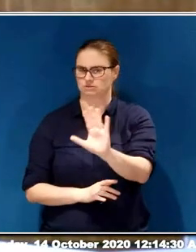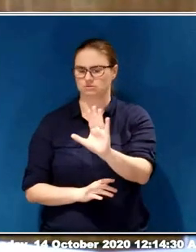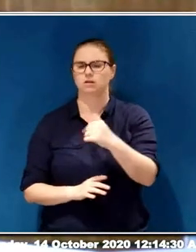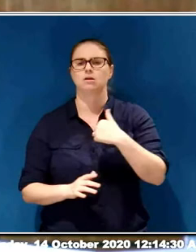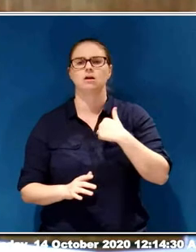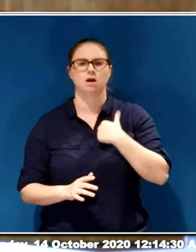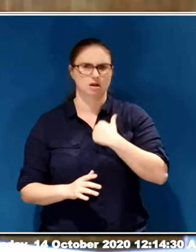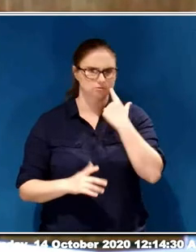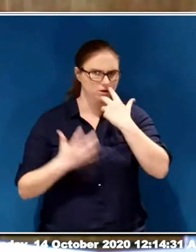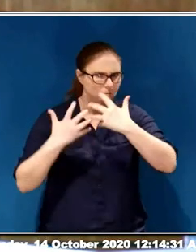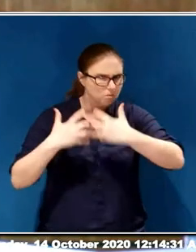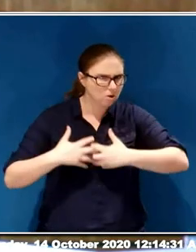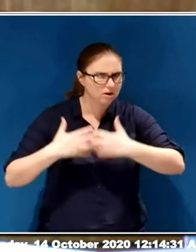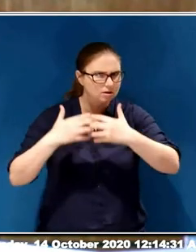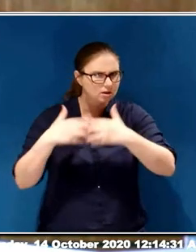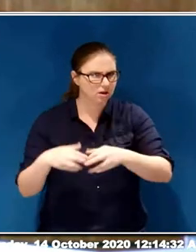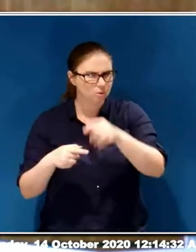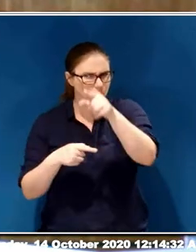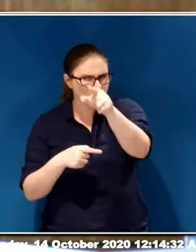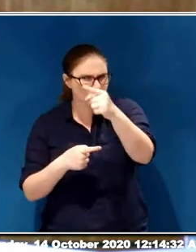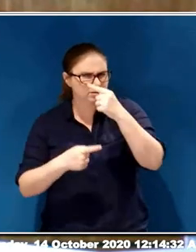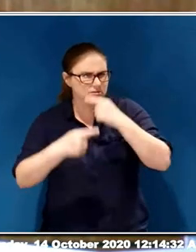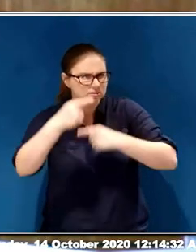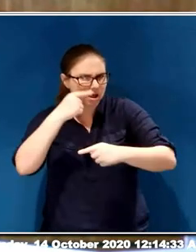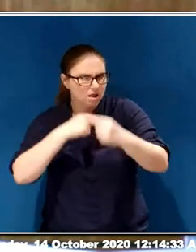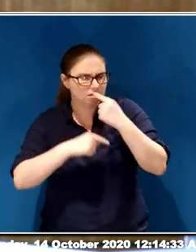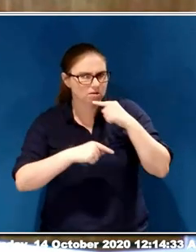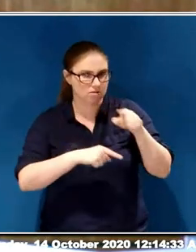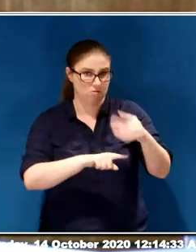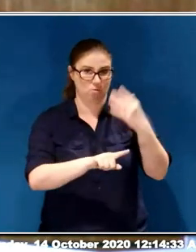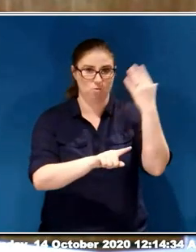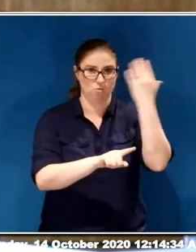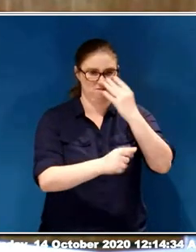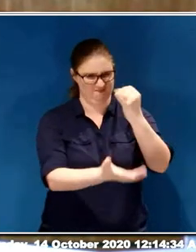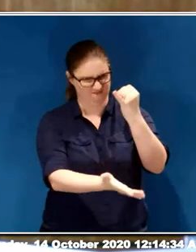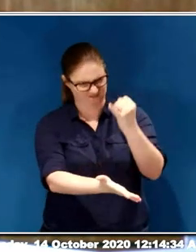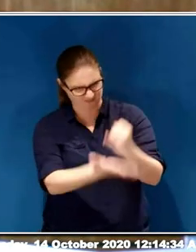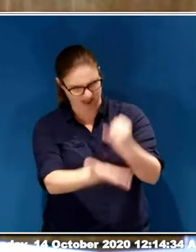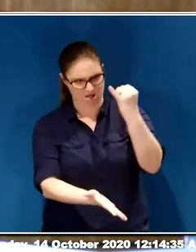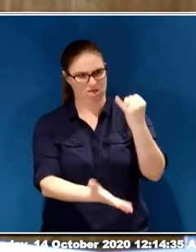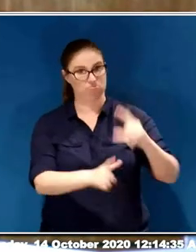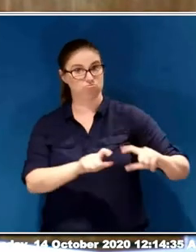provide reasonable adjustments is intended by you to indicate that that